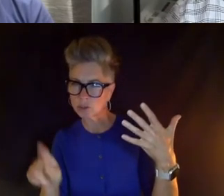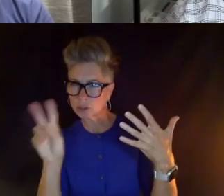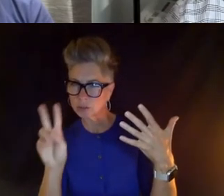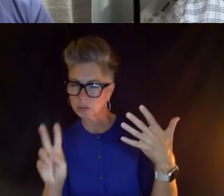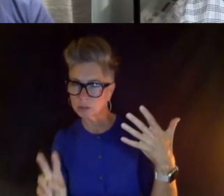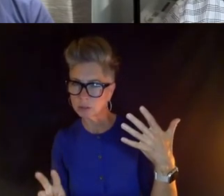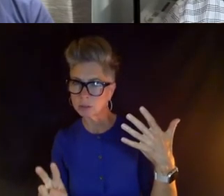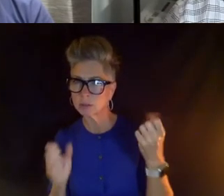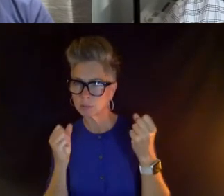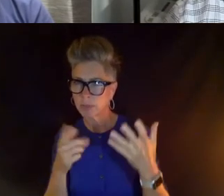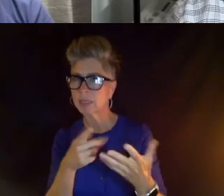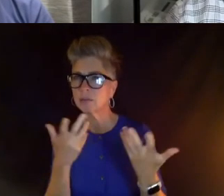you've already answered many of them.